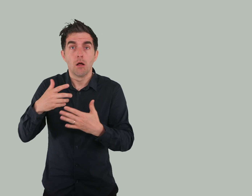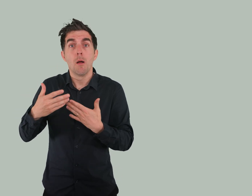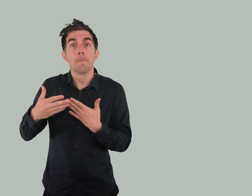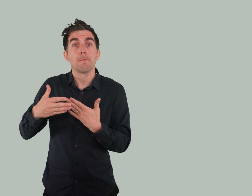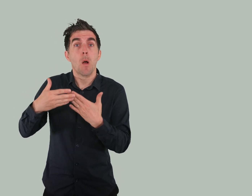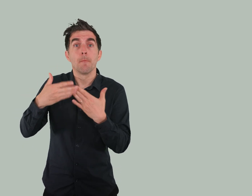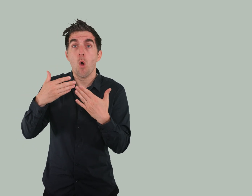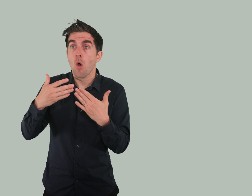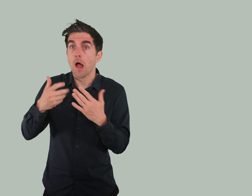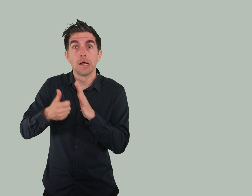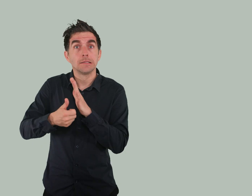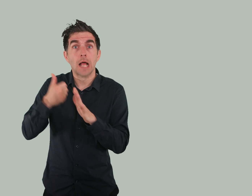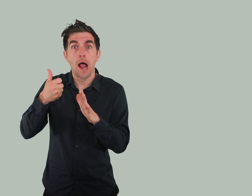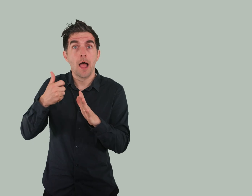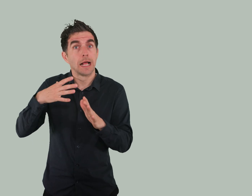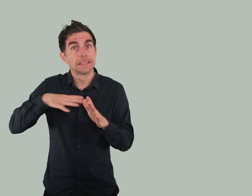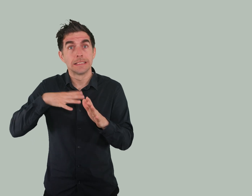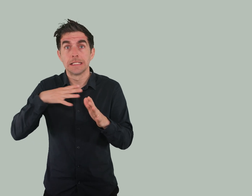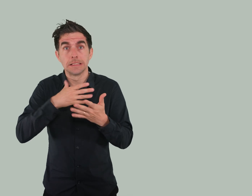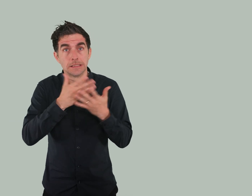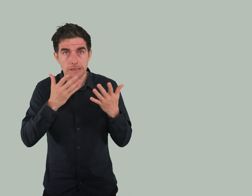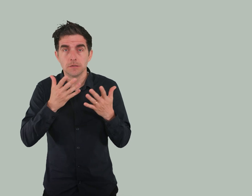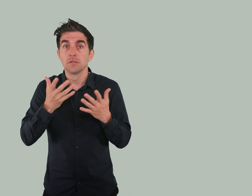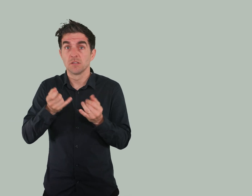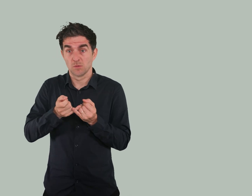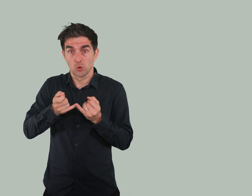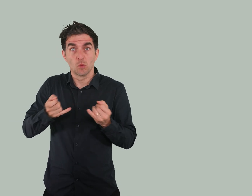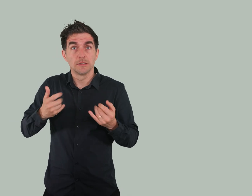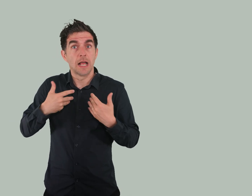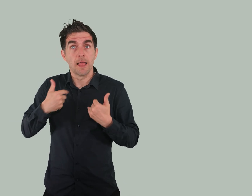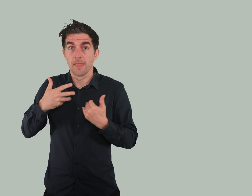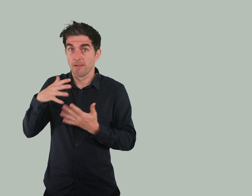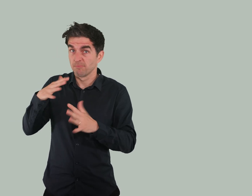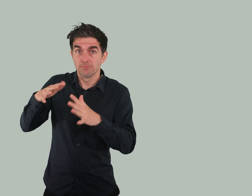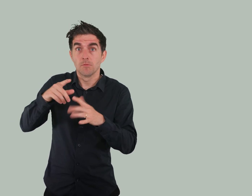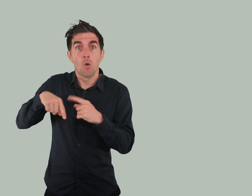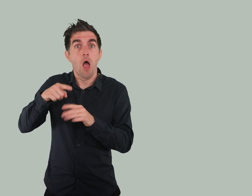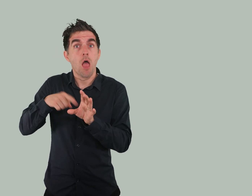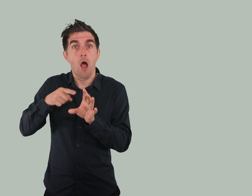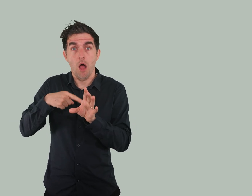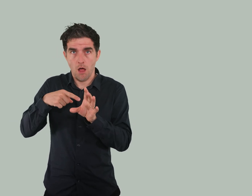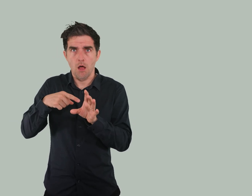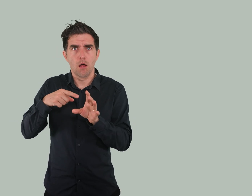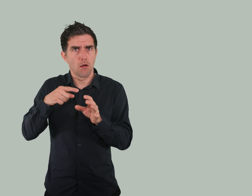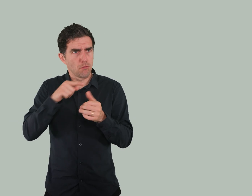Rising skills demands and worsening ill health among young people